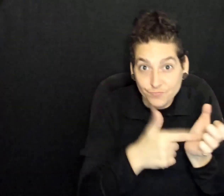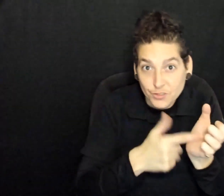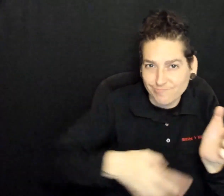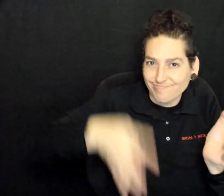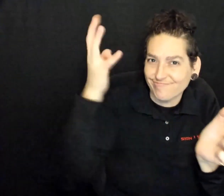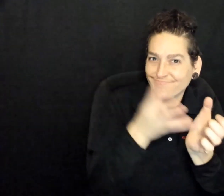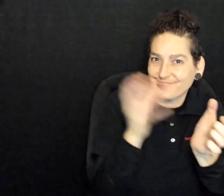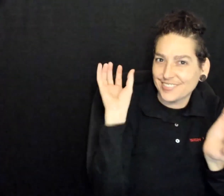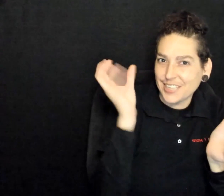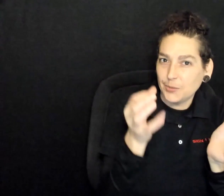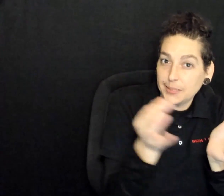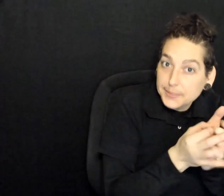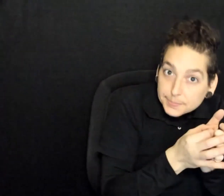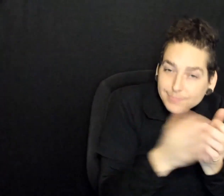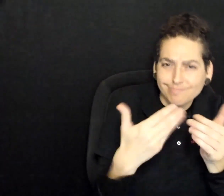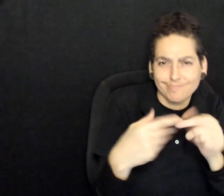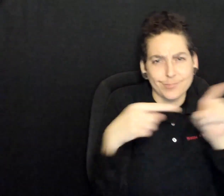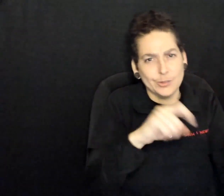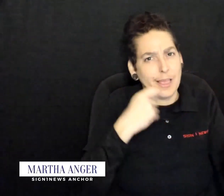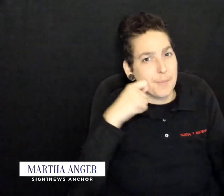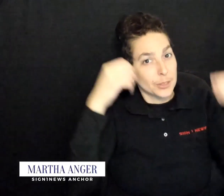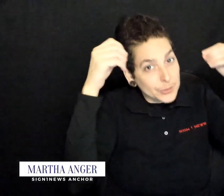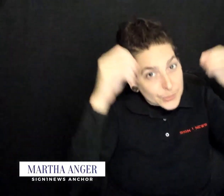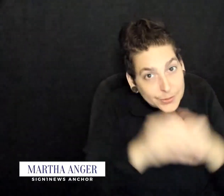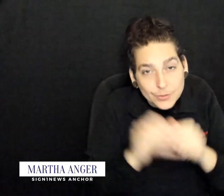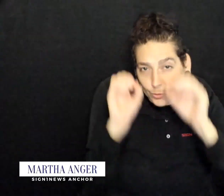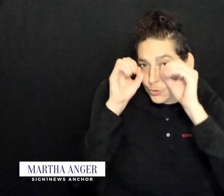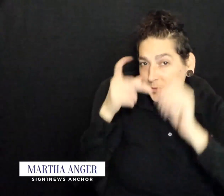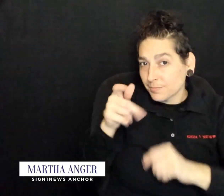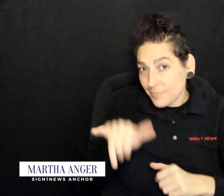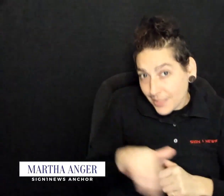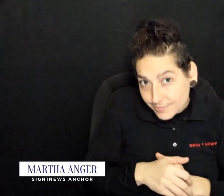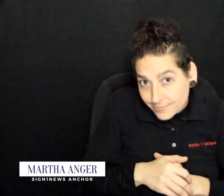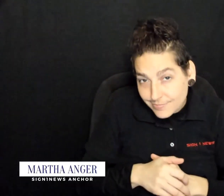download the Sign1News app by heading to the app store or Google play store on your smart